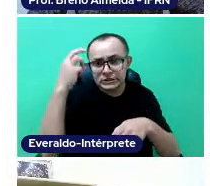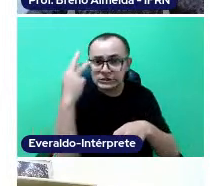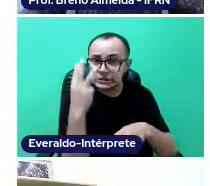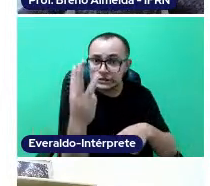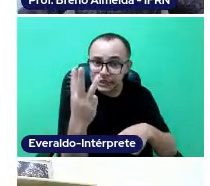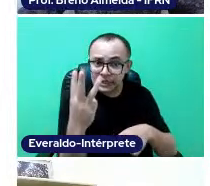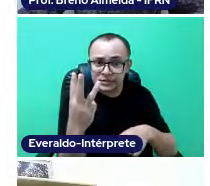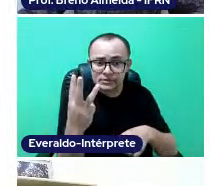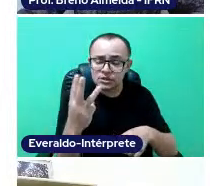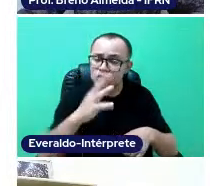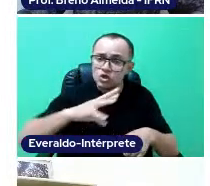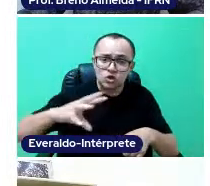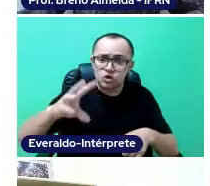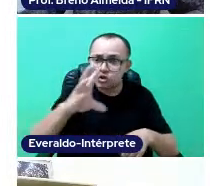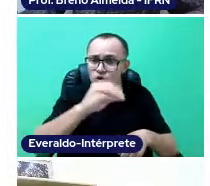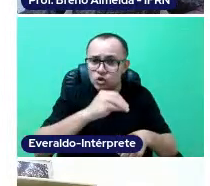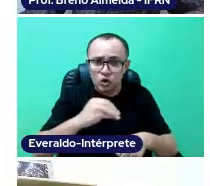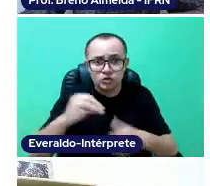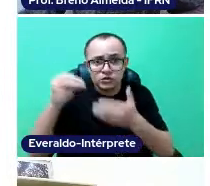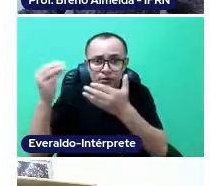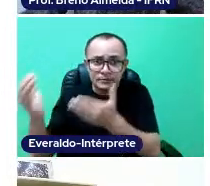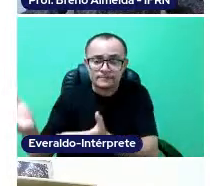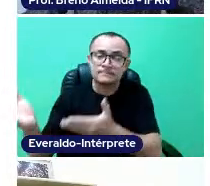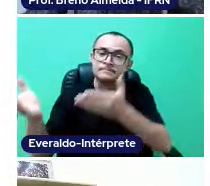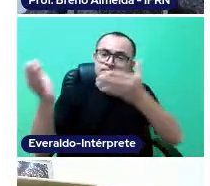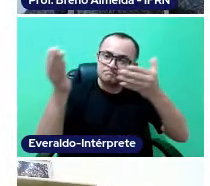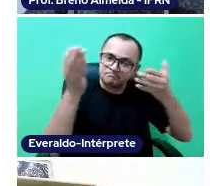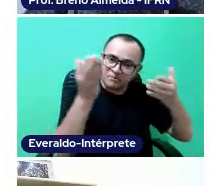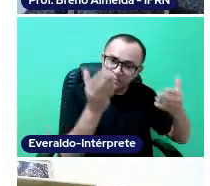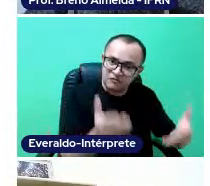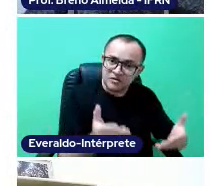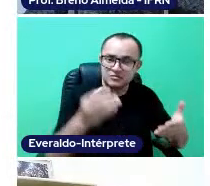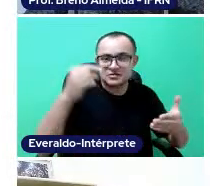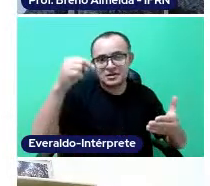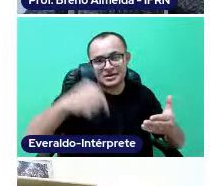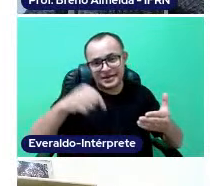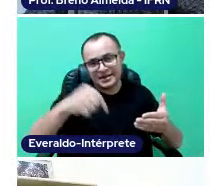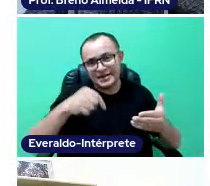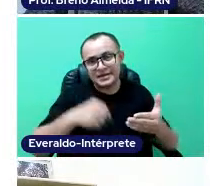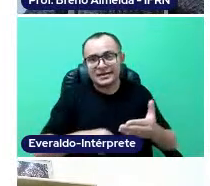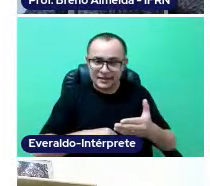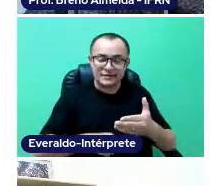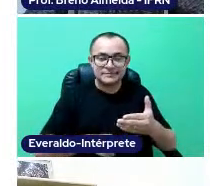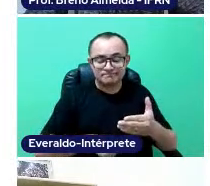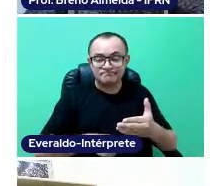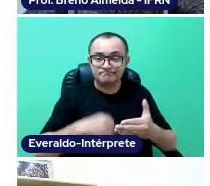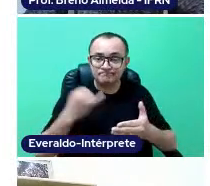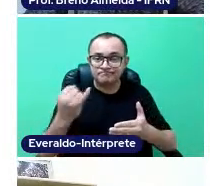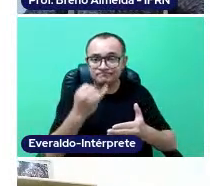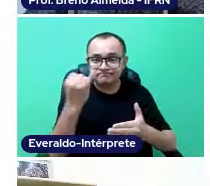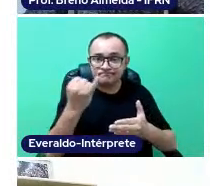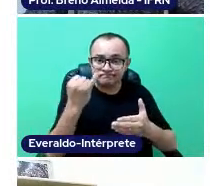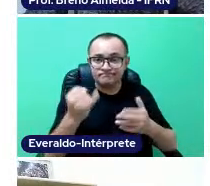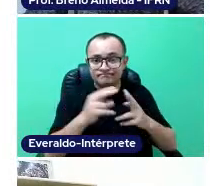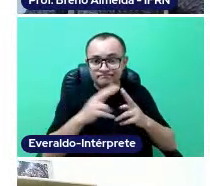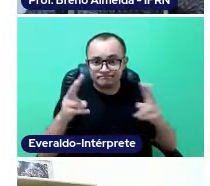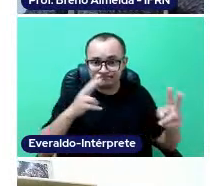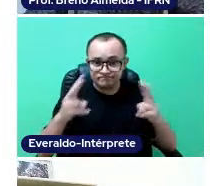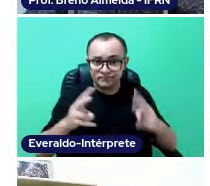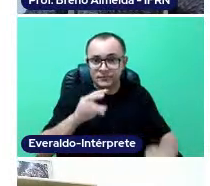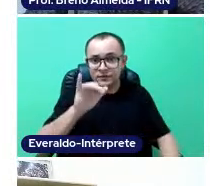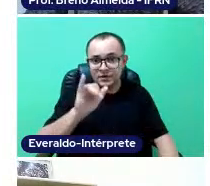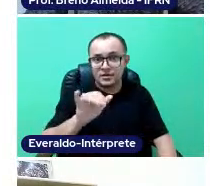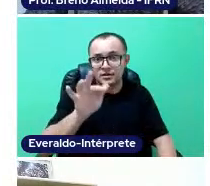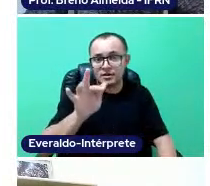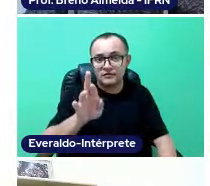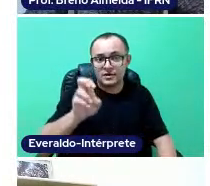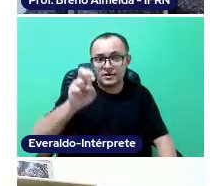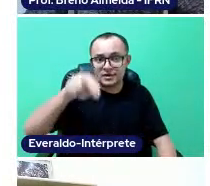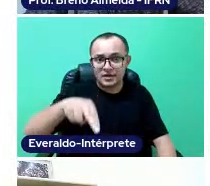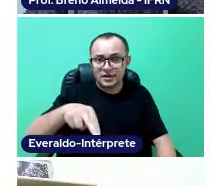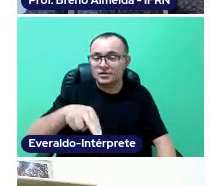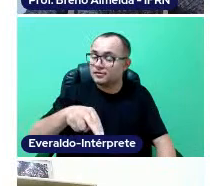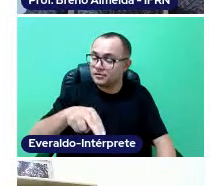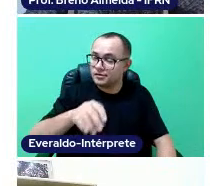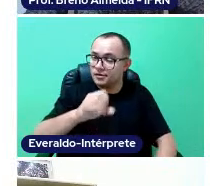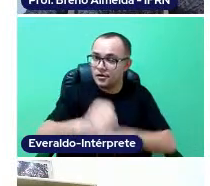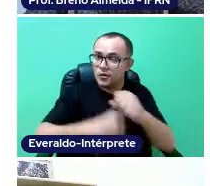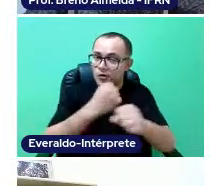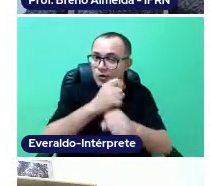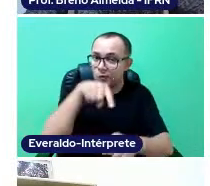So, everyone be welcome to this very important IFRN event, that next year will be in the face-to-face model.